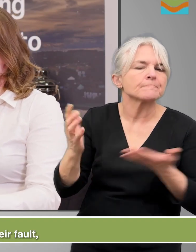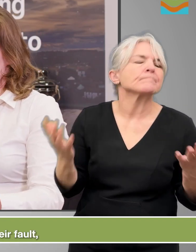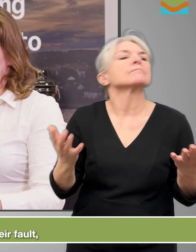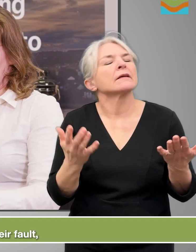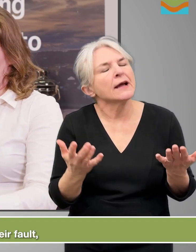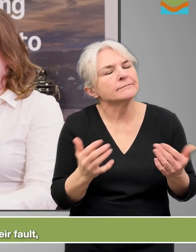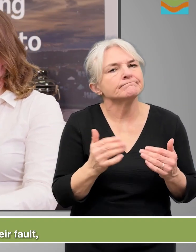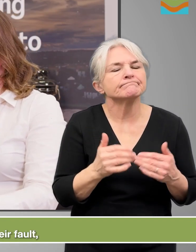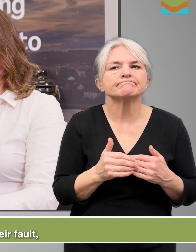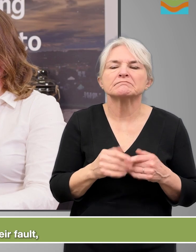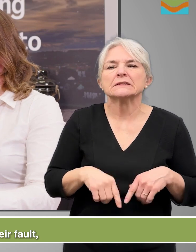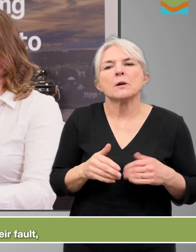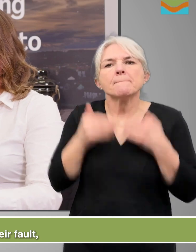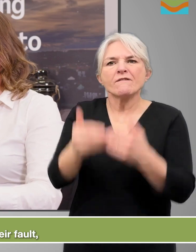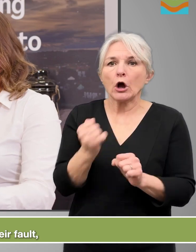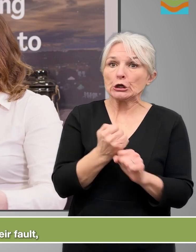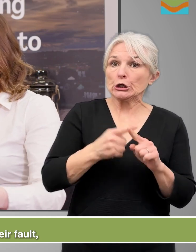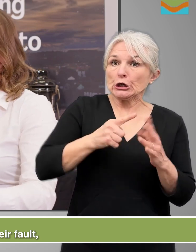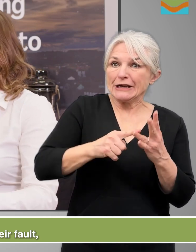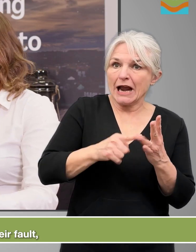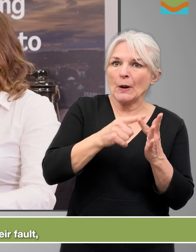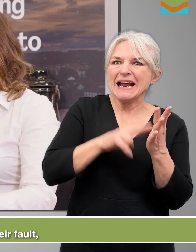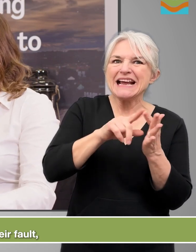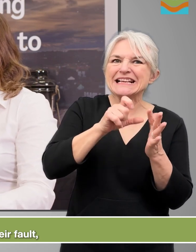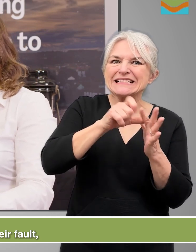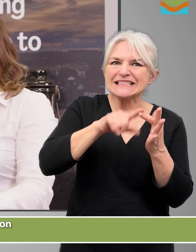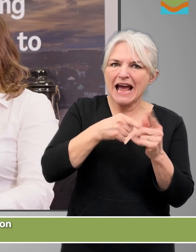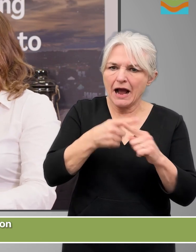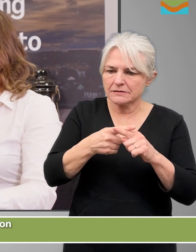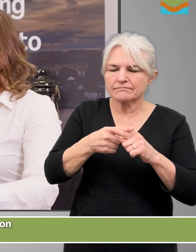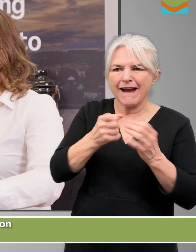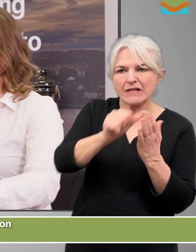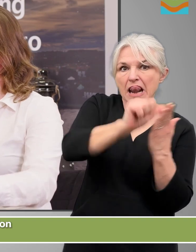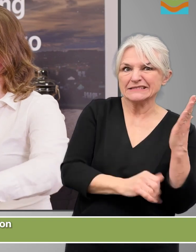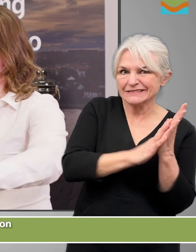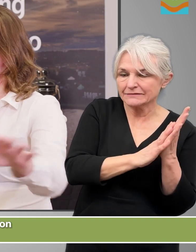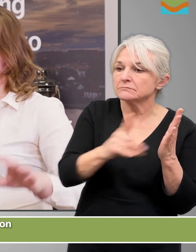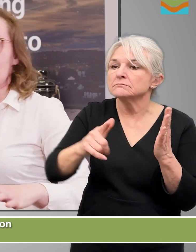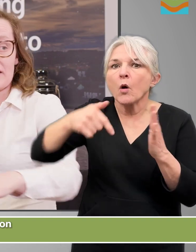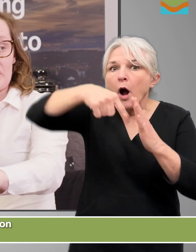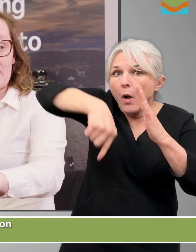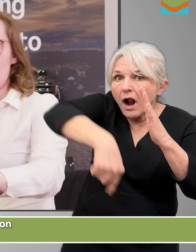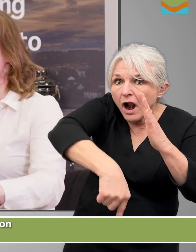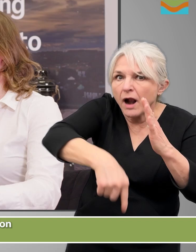consultants working, it's not their fault, but the fact that information sits so separately,